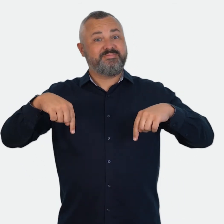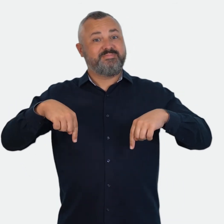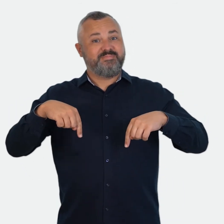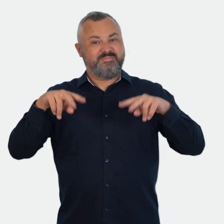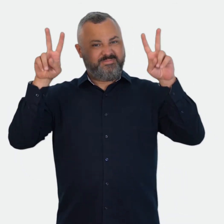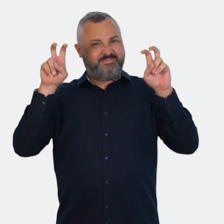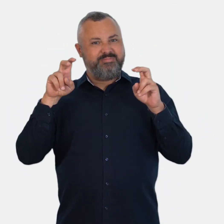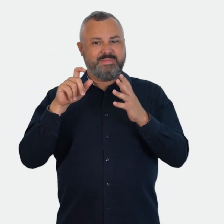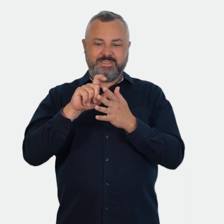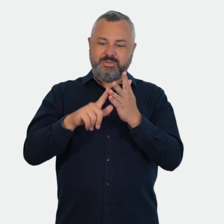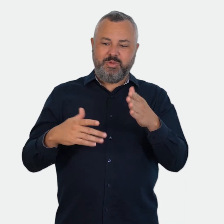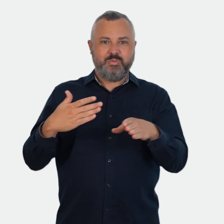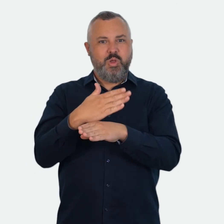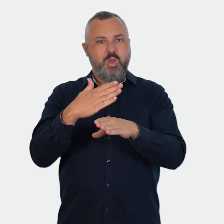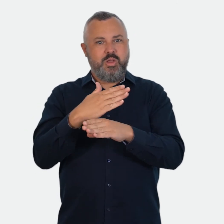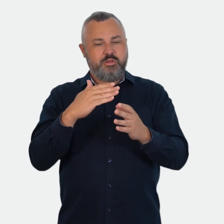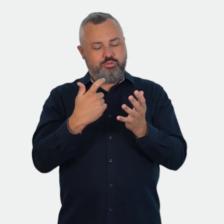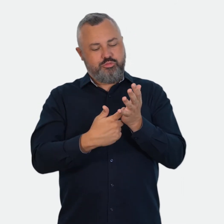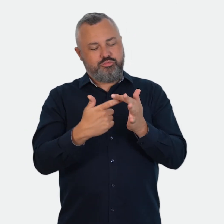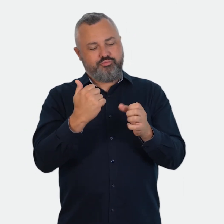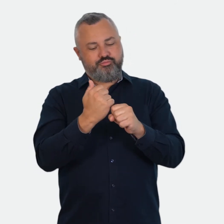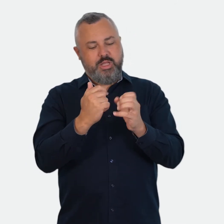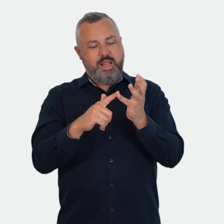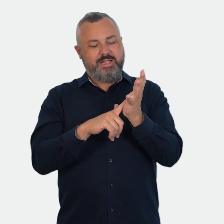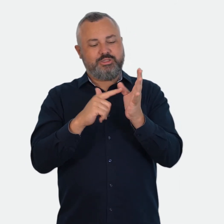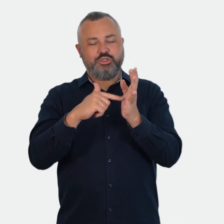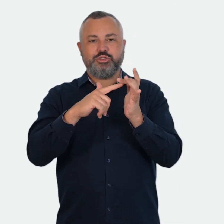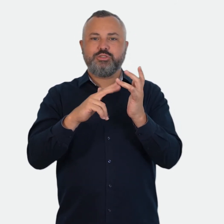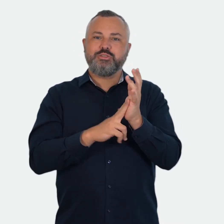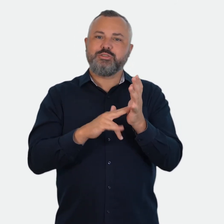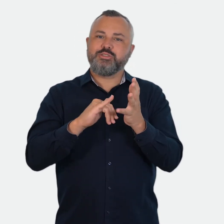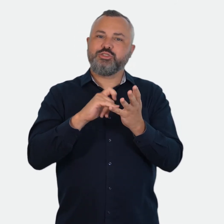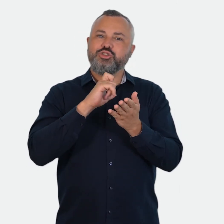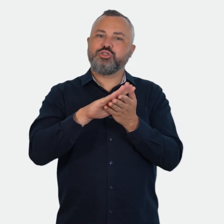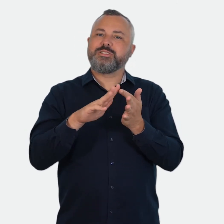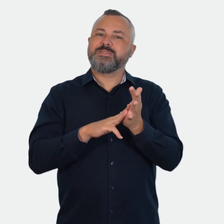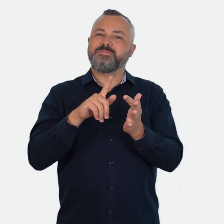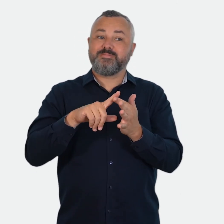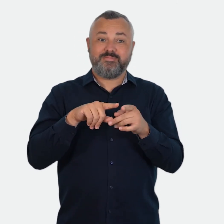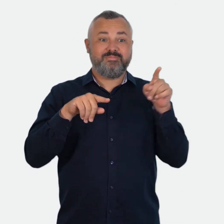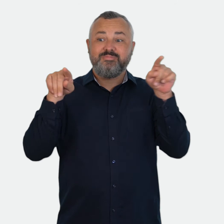This part of the Disability Worker Regulation Scheme helps